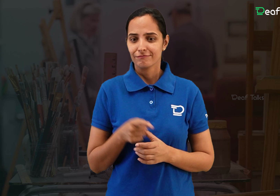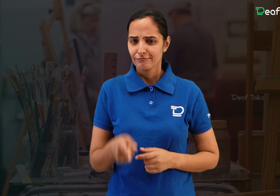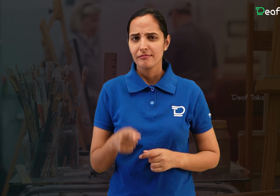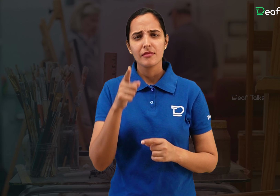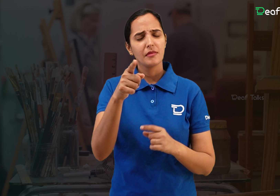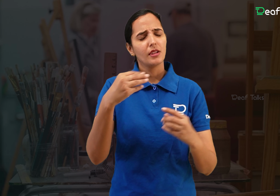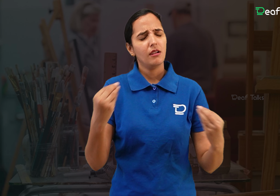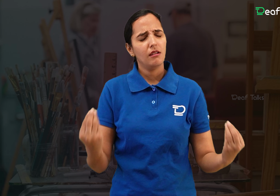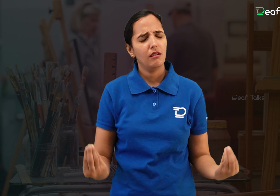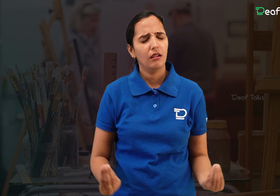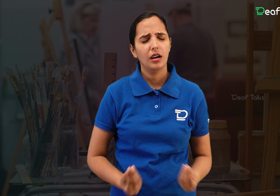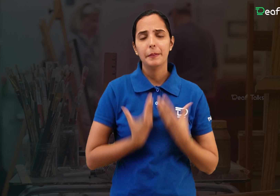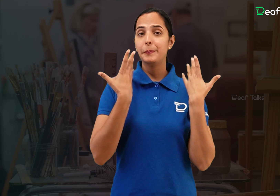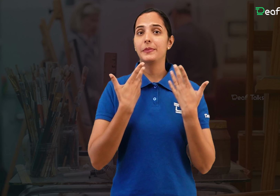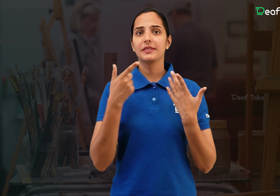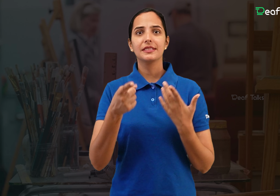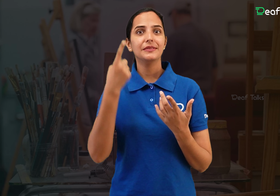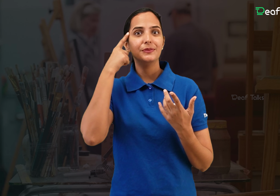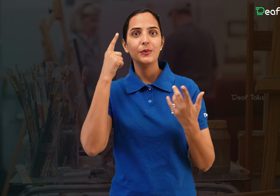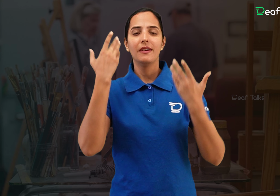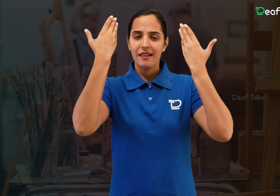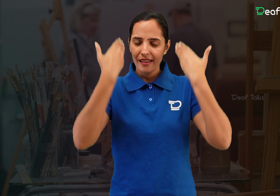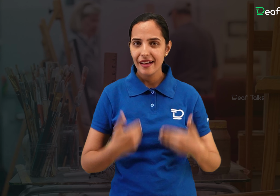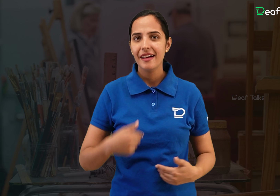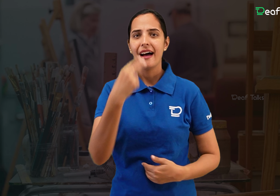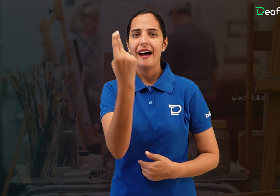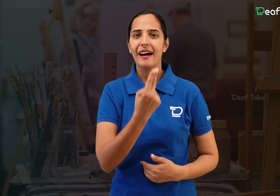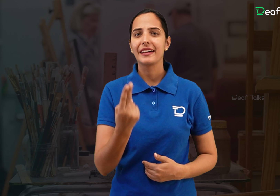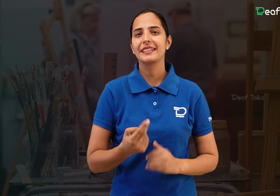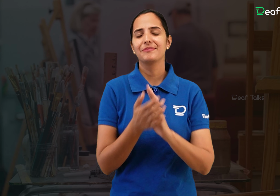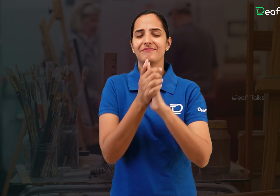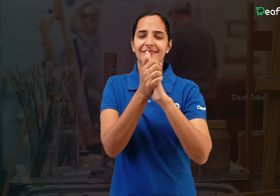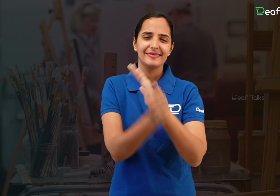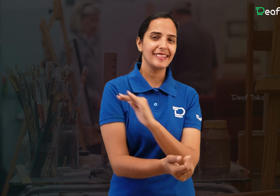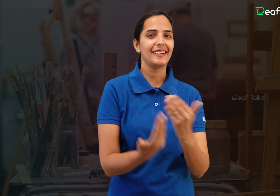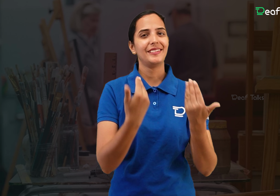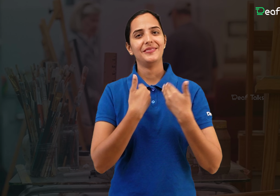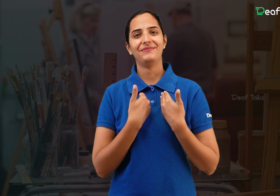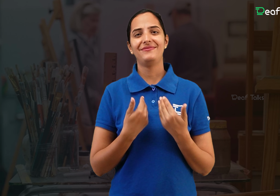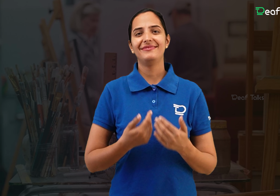I'm happy that I'm also an artist.